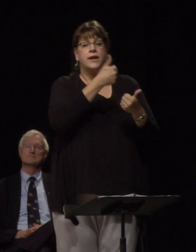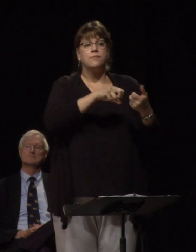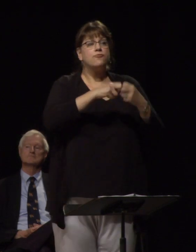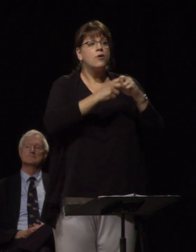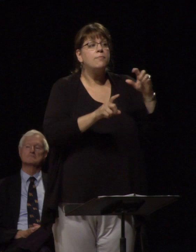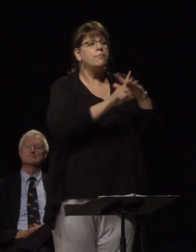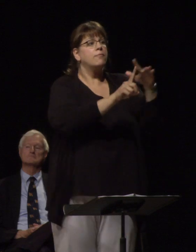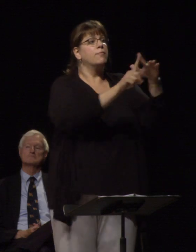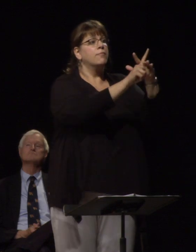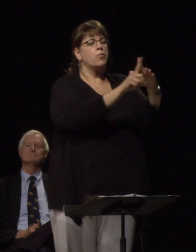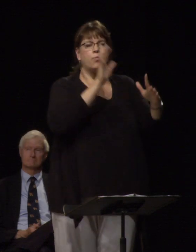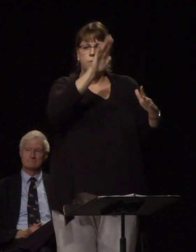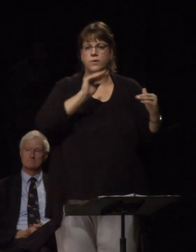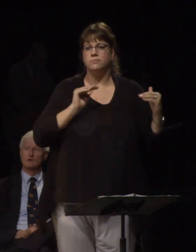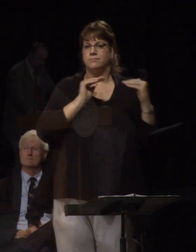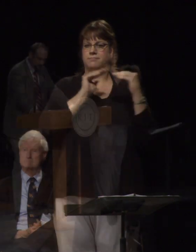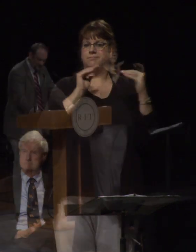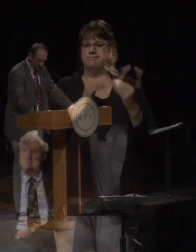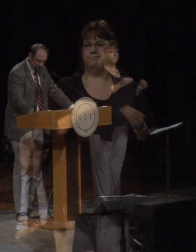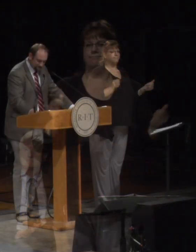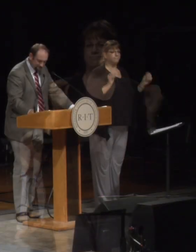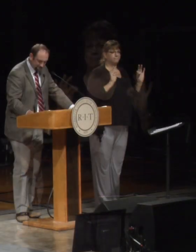HOLDS. THANK YOU.